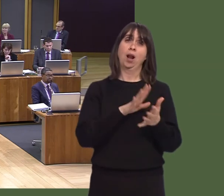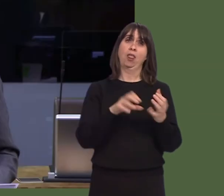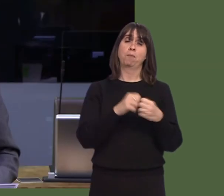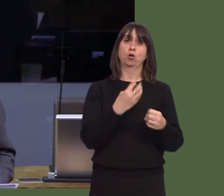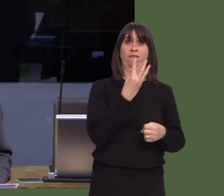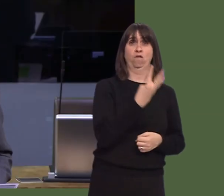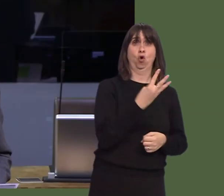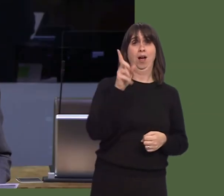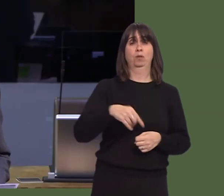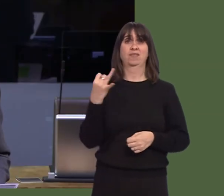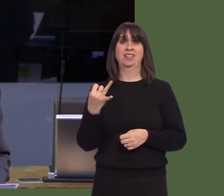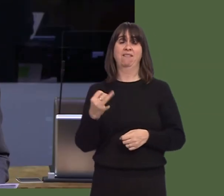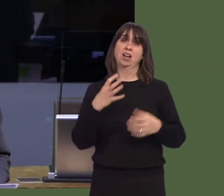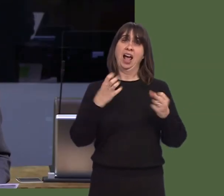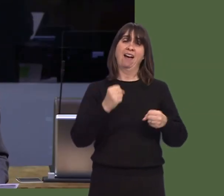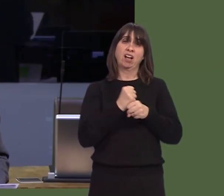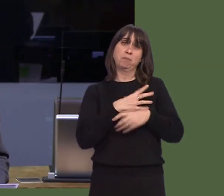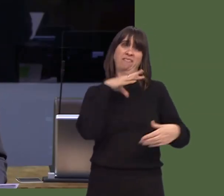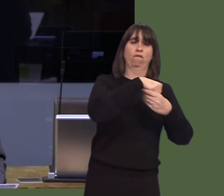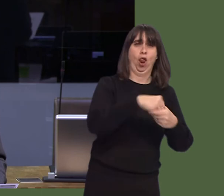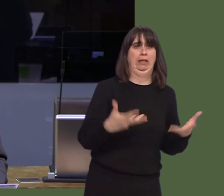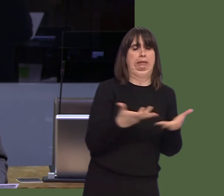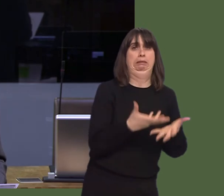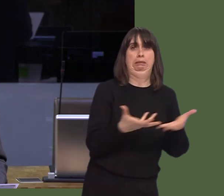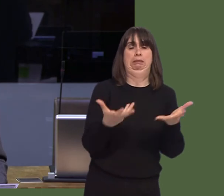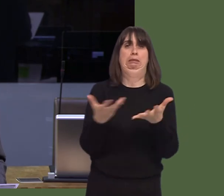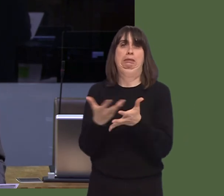Our sheep farmers cannot survive if they find themselves in a position where there